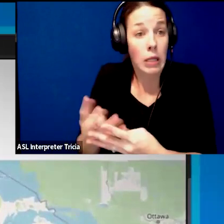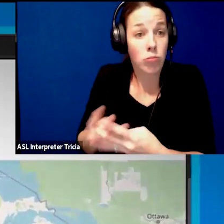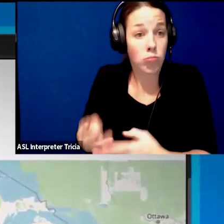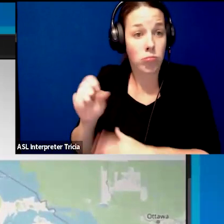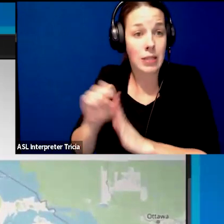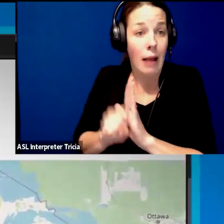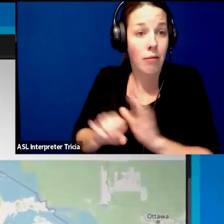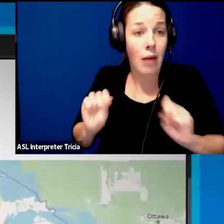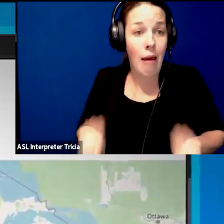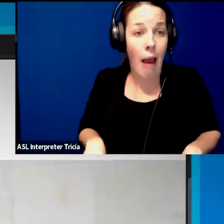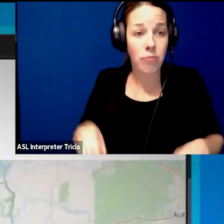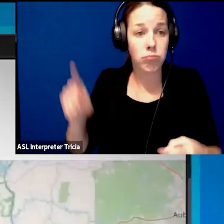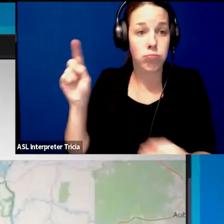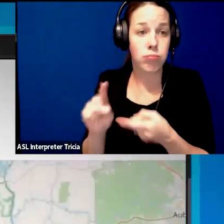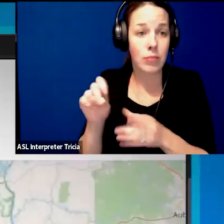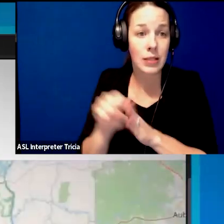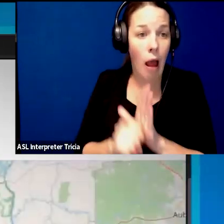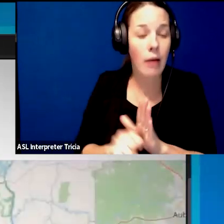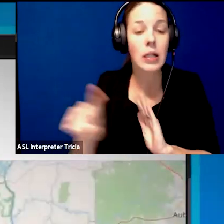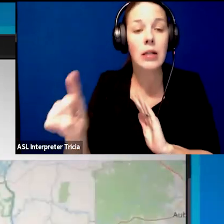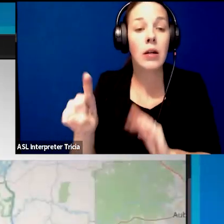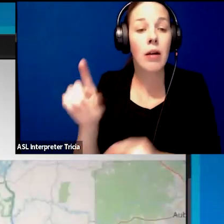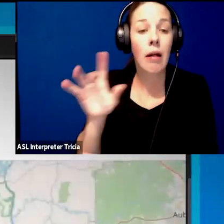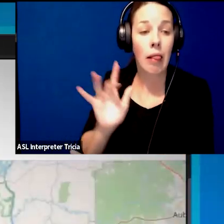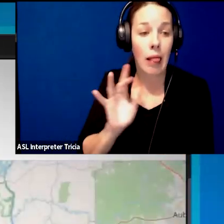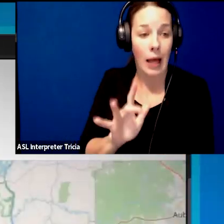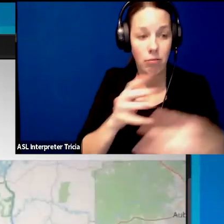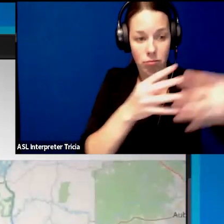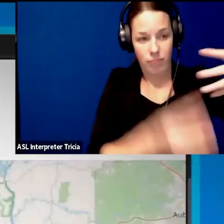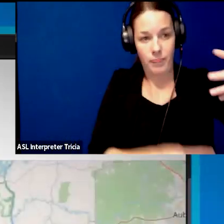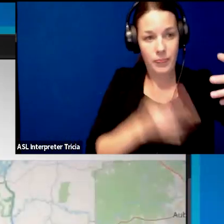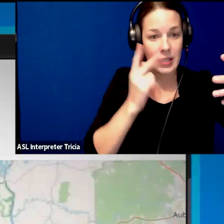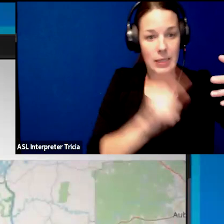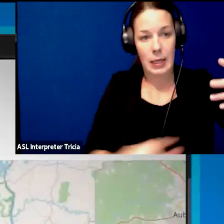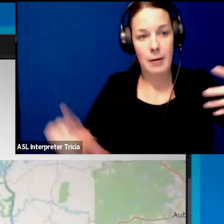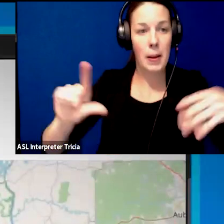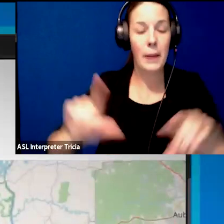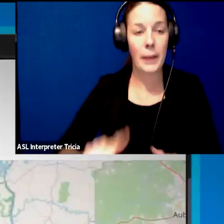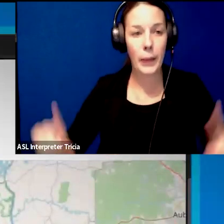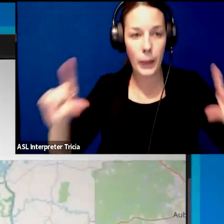When you click on the organization from the list on the left, the map will zoom in with details